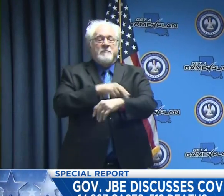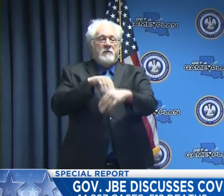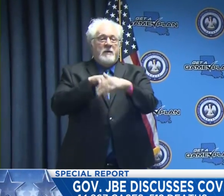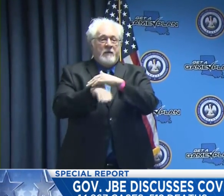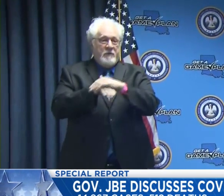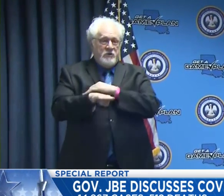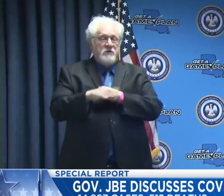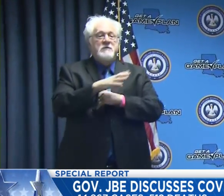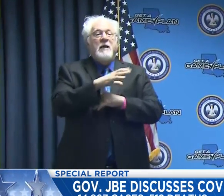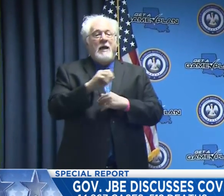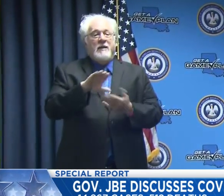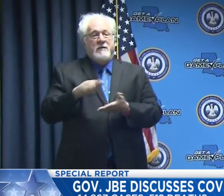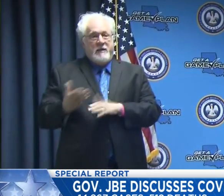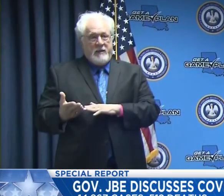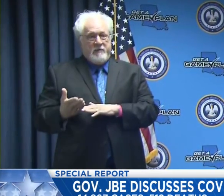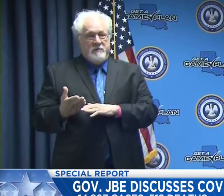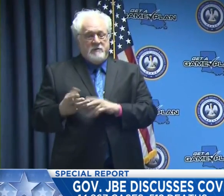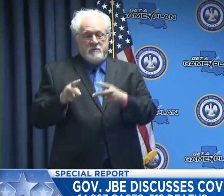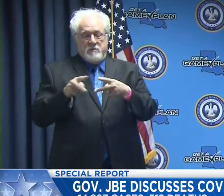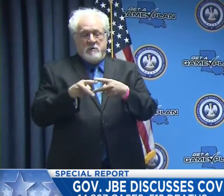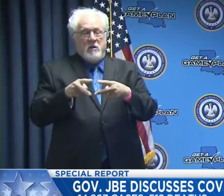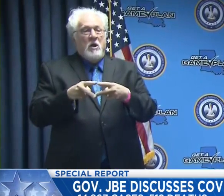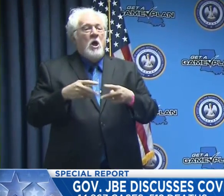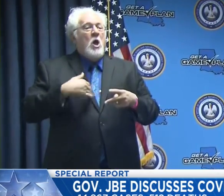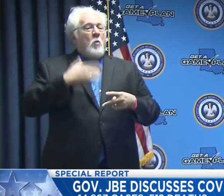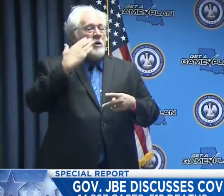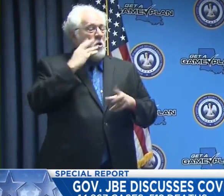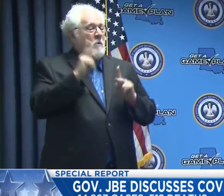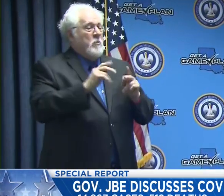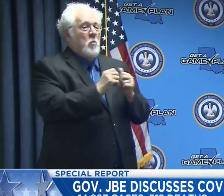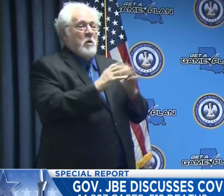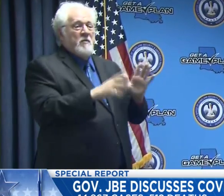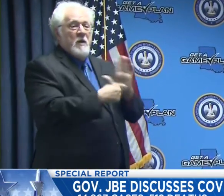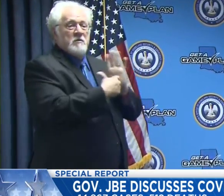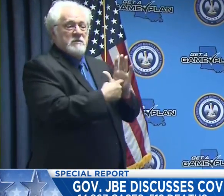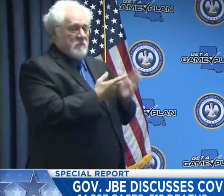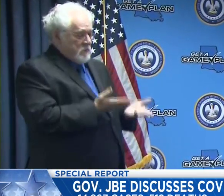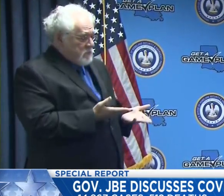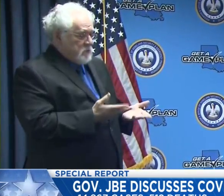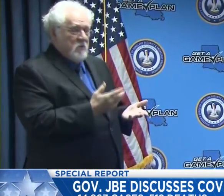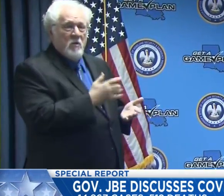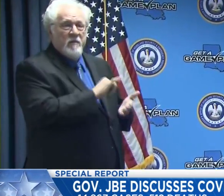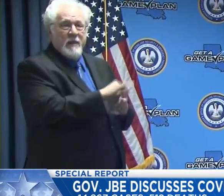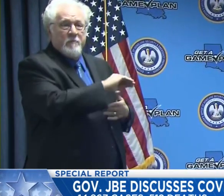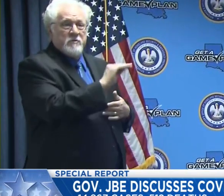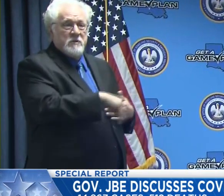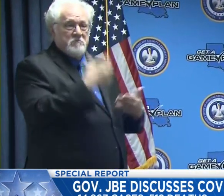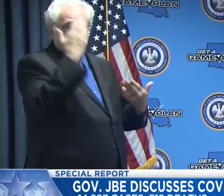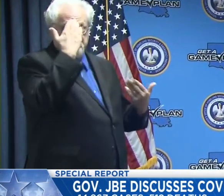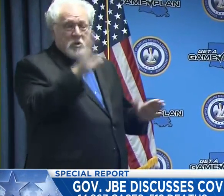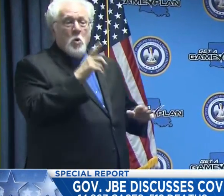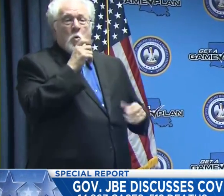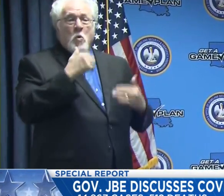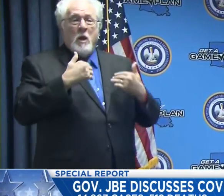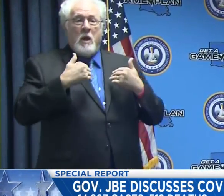AREN'T SO MUCH THE TESTING NUMBERS, BUT THE NUMBER OF HOSPITAL ADMISSIONS AND DEATHS